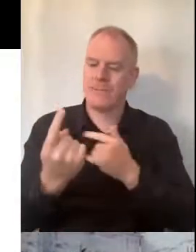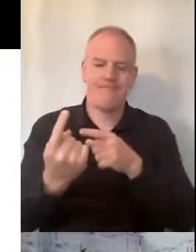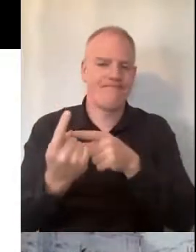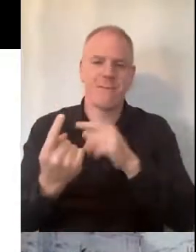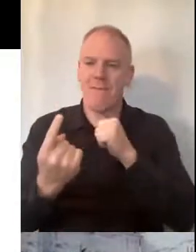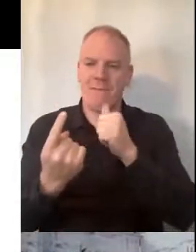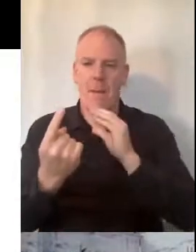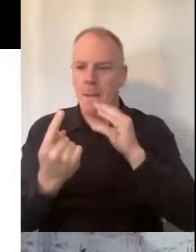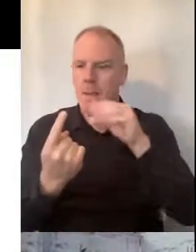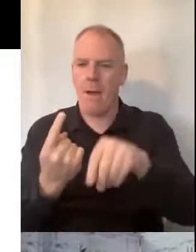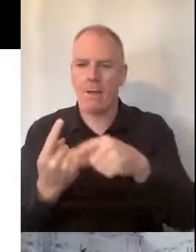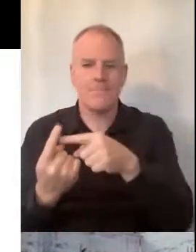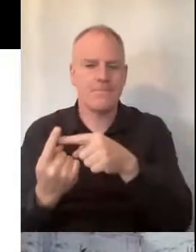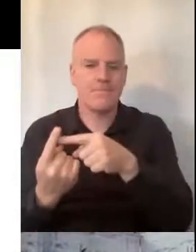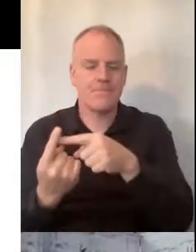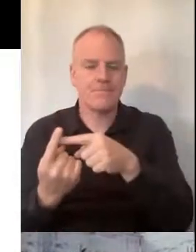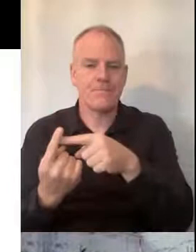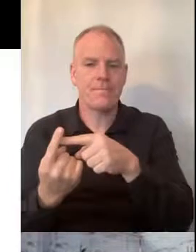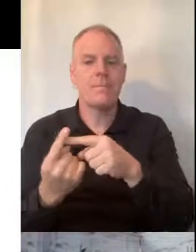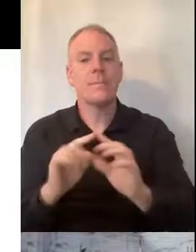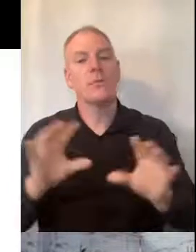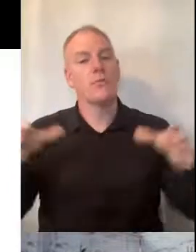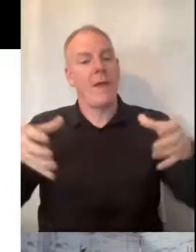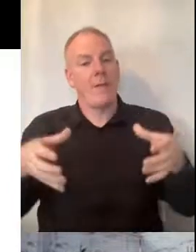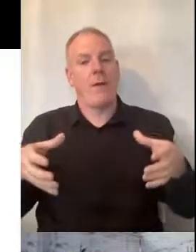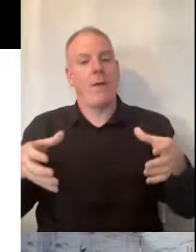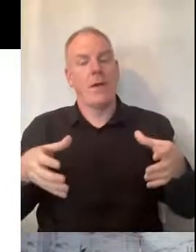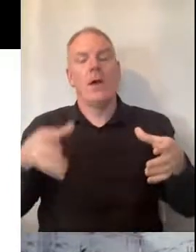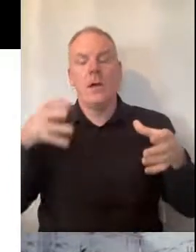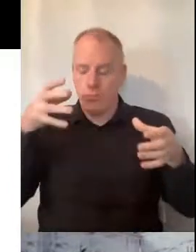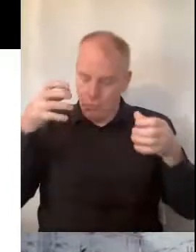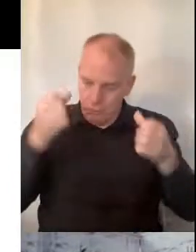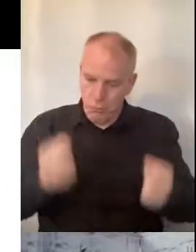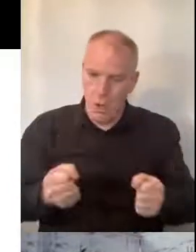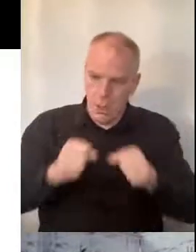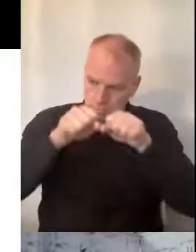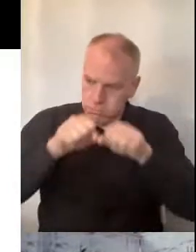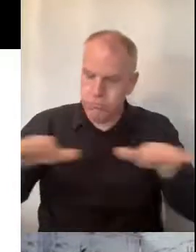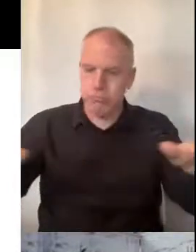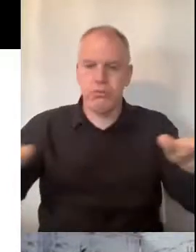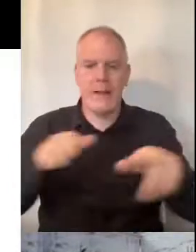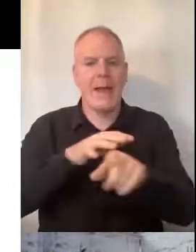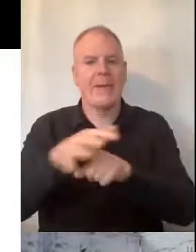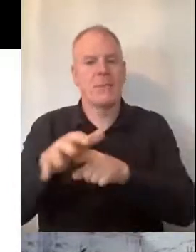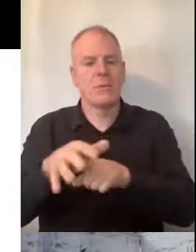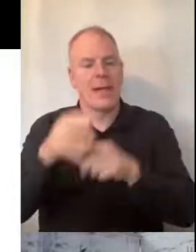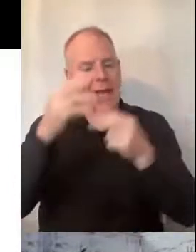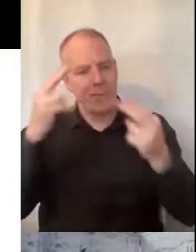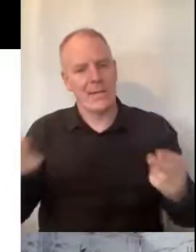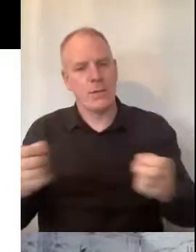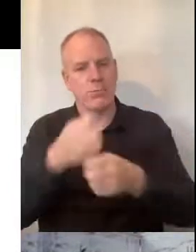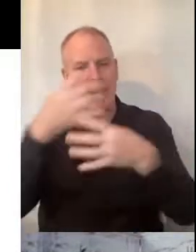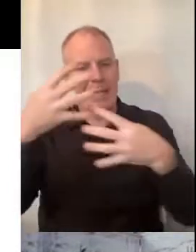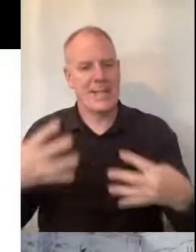And I think you know collectively we can have such a strong voice and we do need to dismantle. And systemic inequality is,